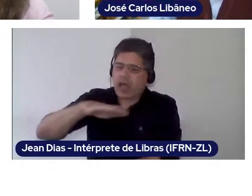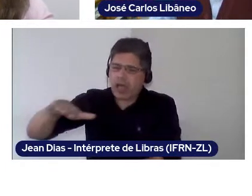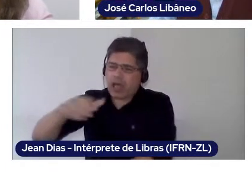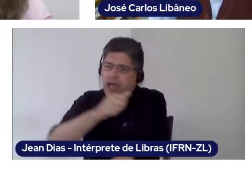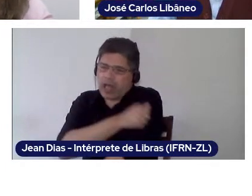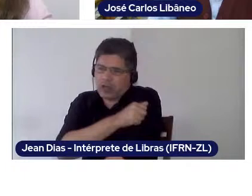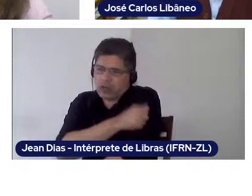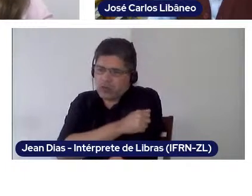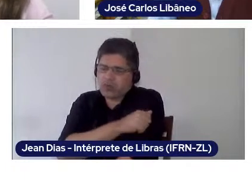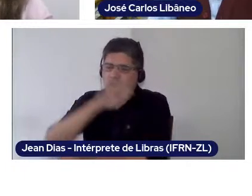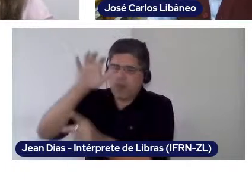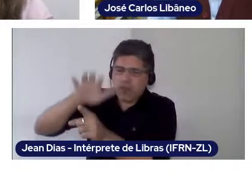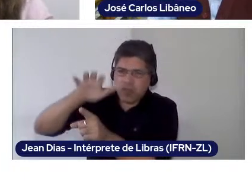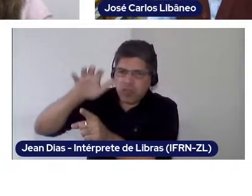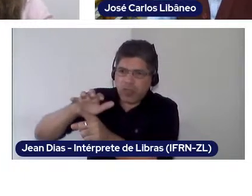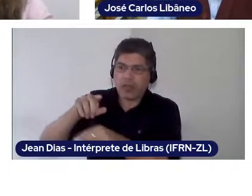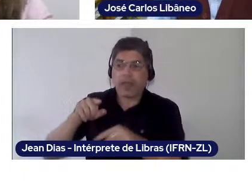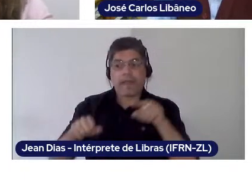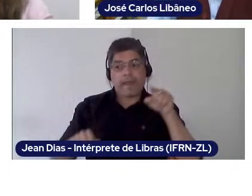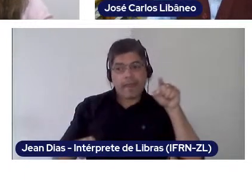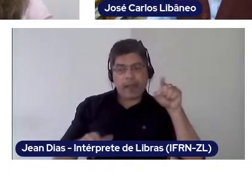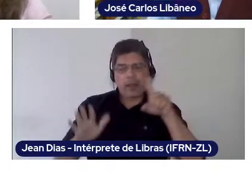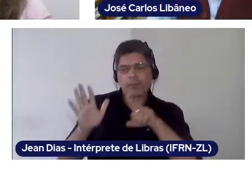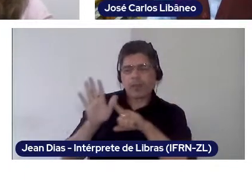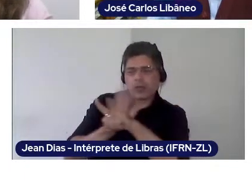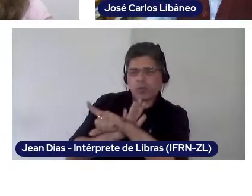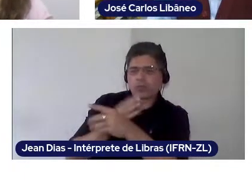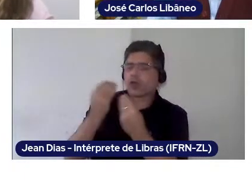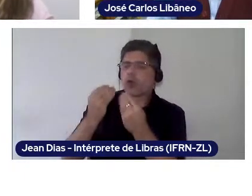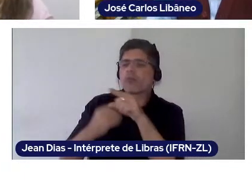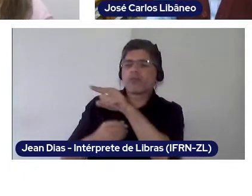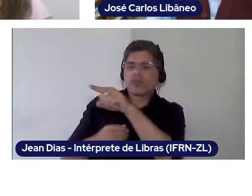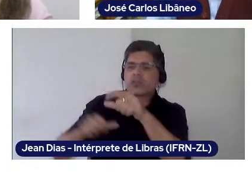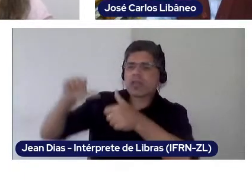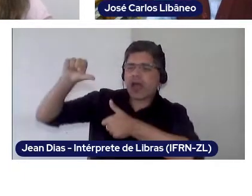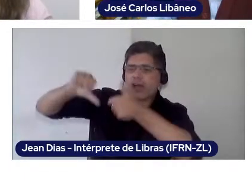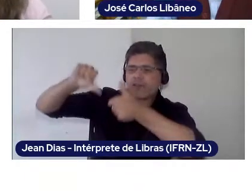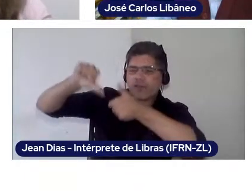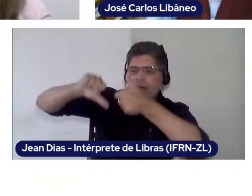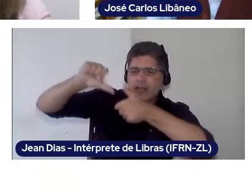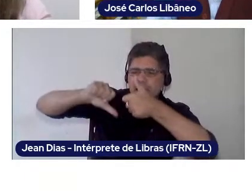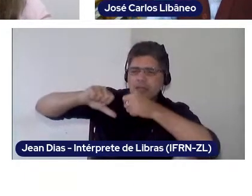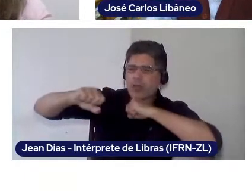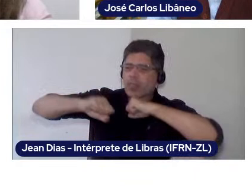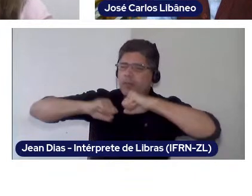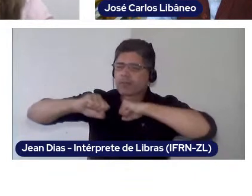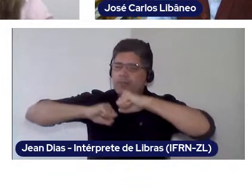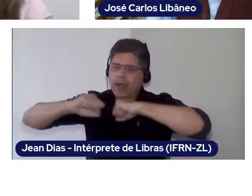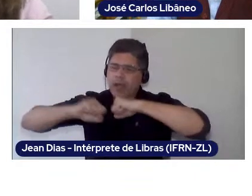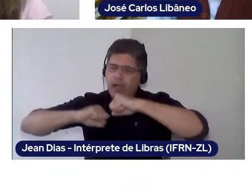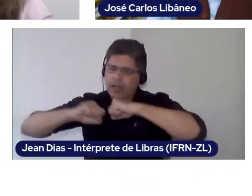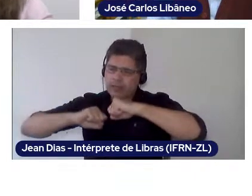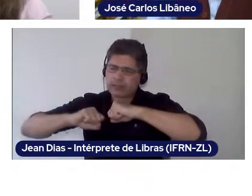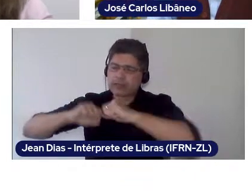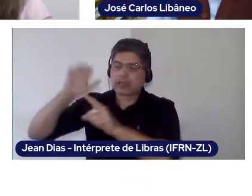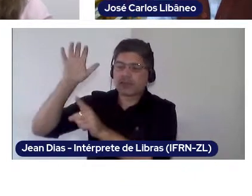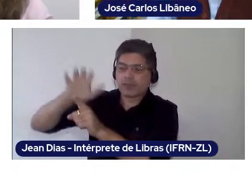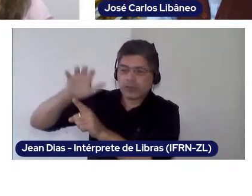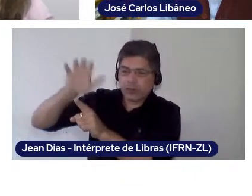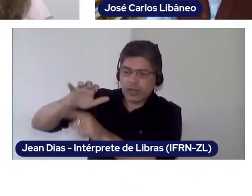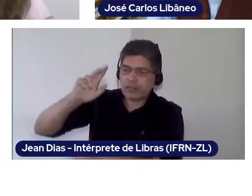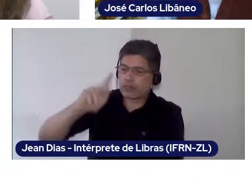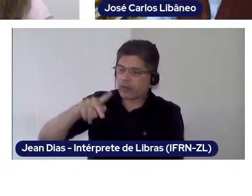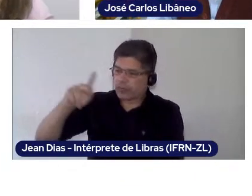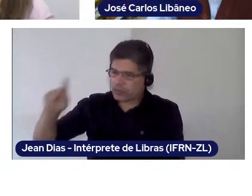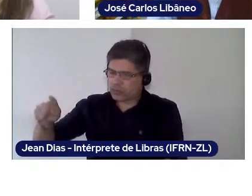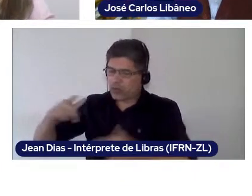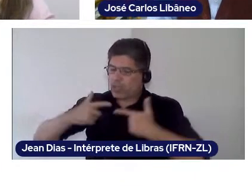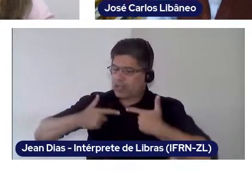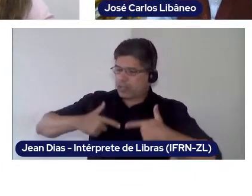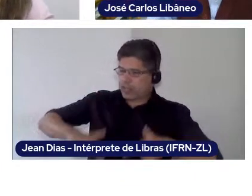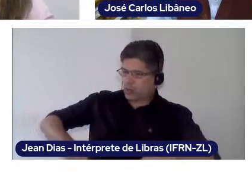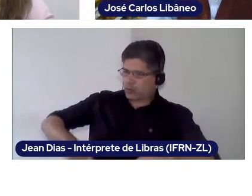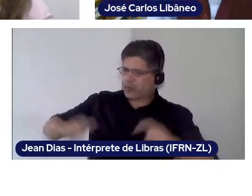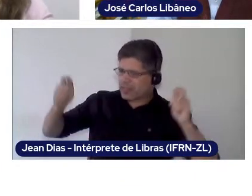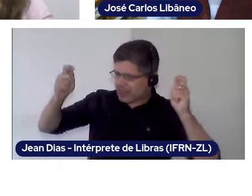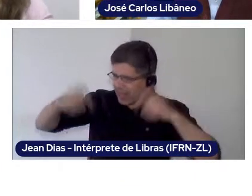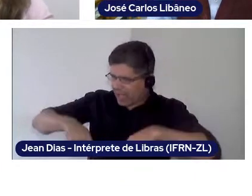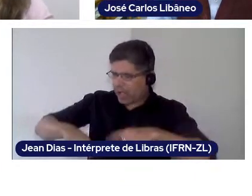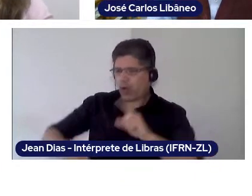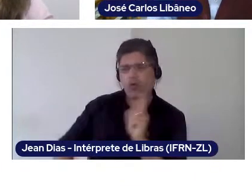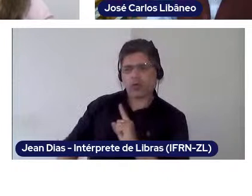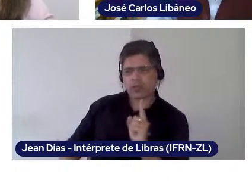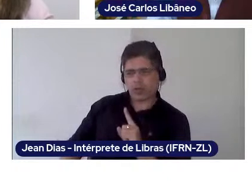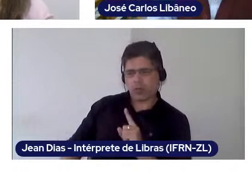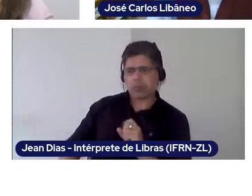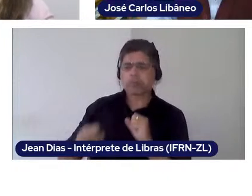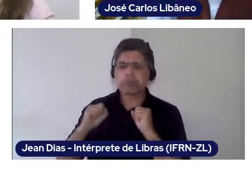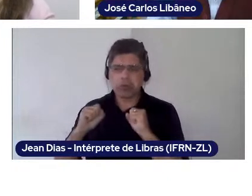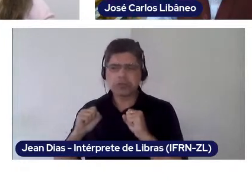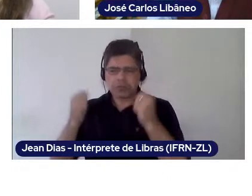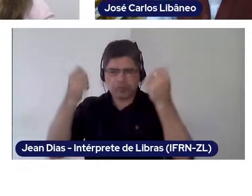Danielle asks: "How do you evaluate the educator neutrality debate during classes and if this stance is even possible, a neutral one". So, professor, the floor is yours.